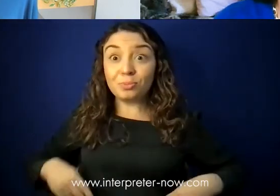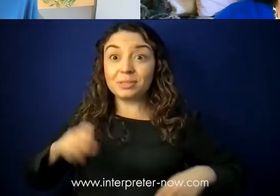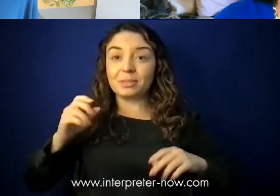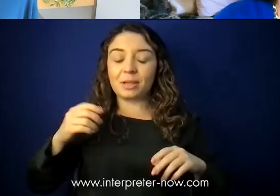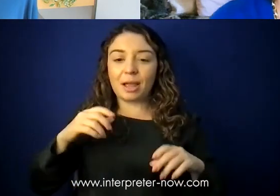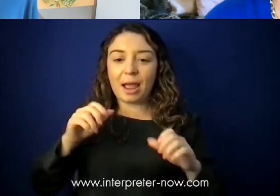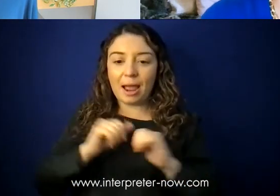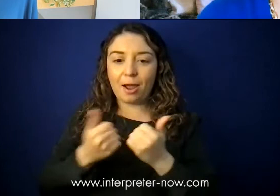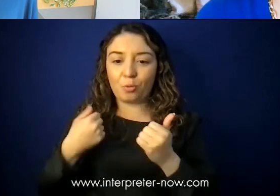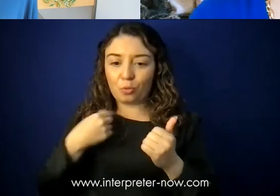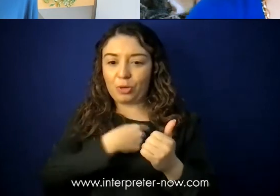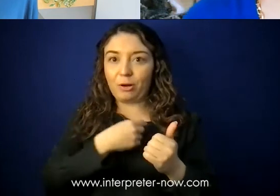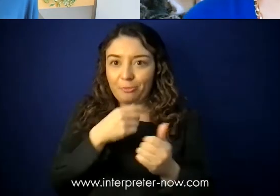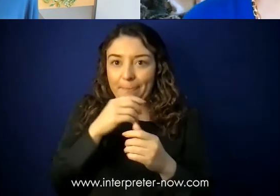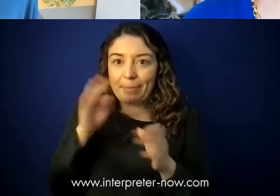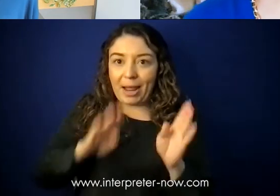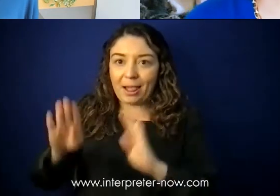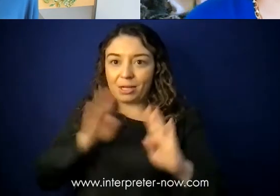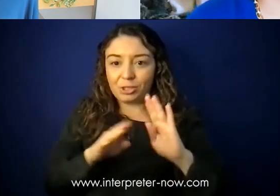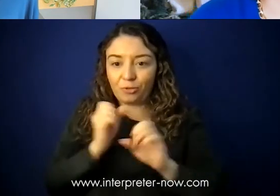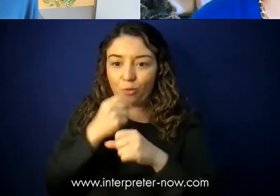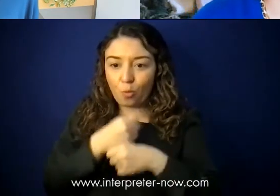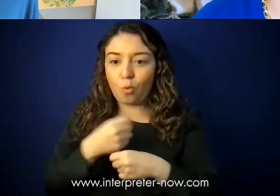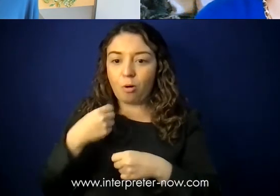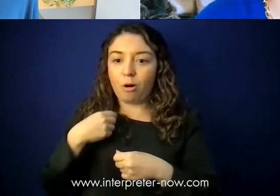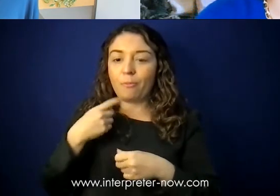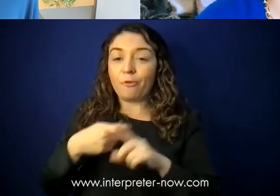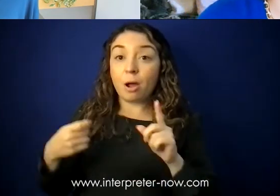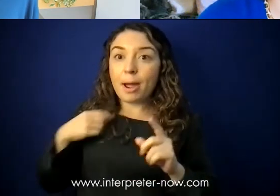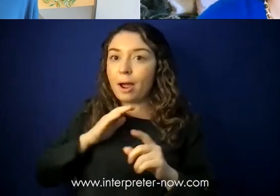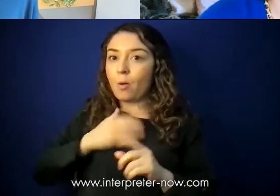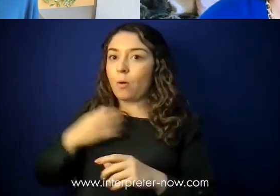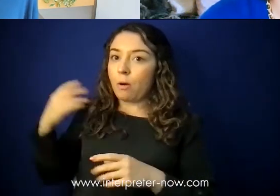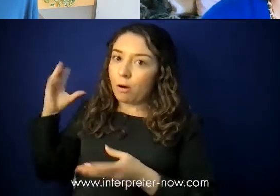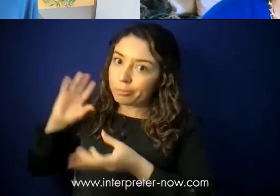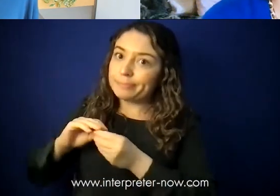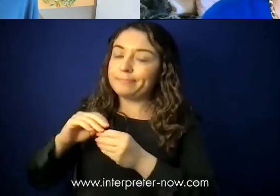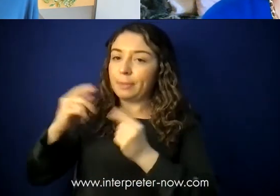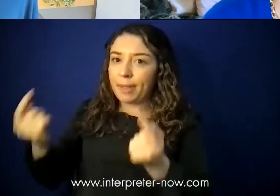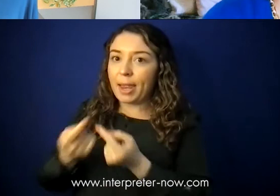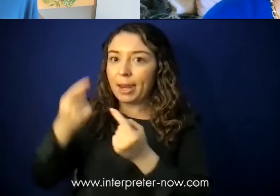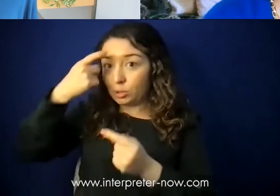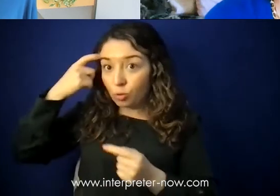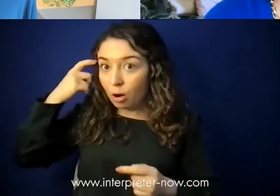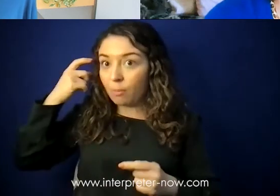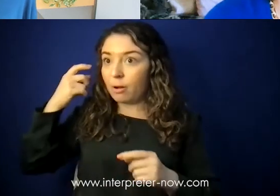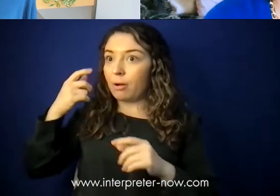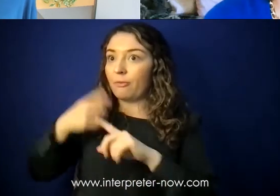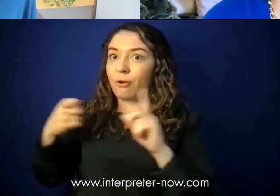in our pain and trauma and challenges of the world around us, and how doing the work to